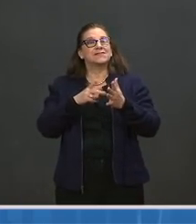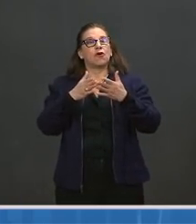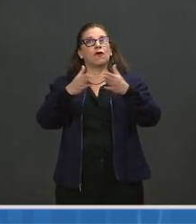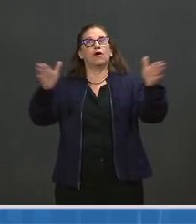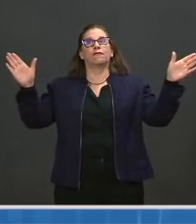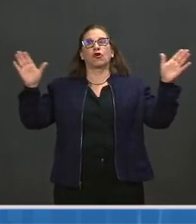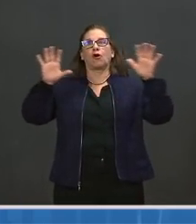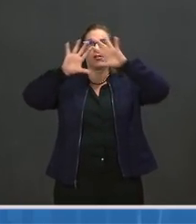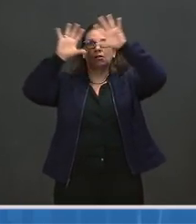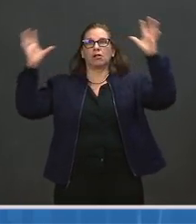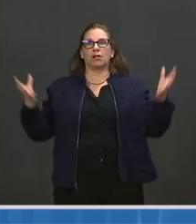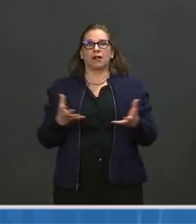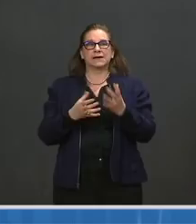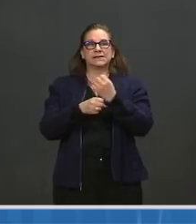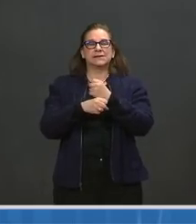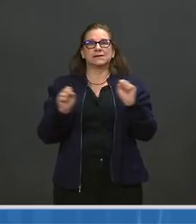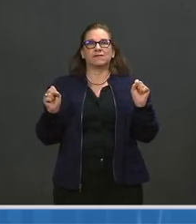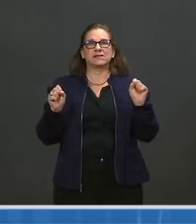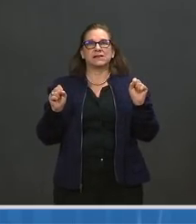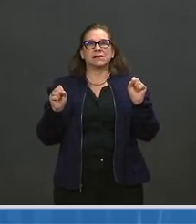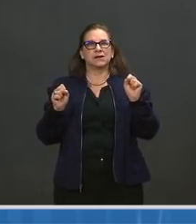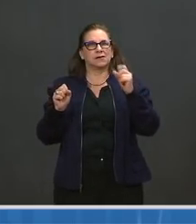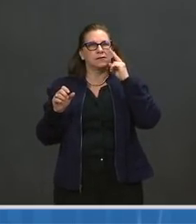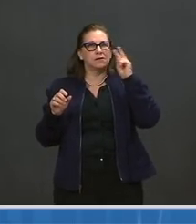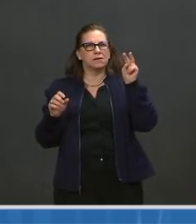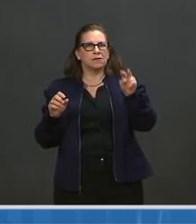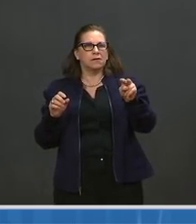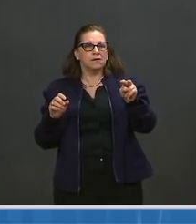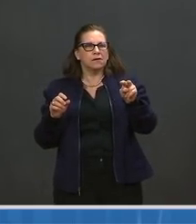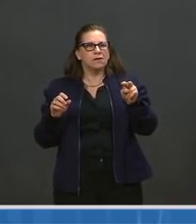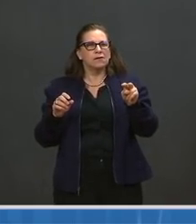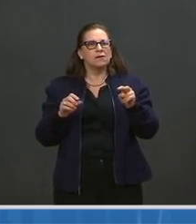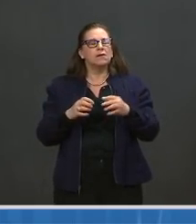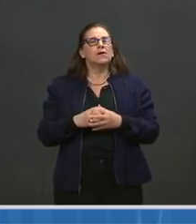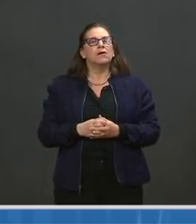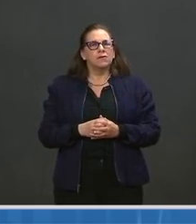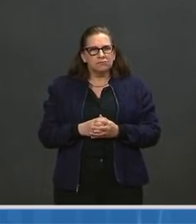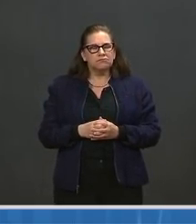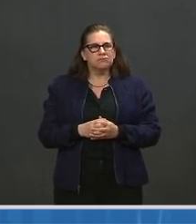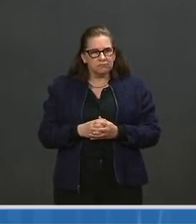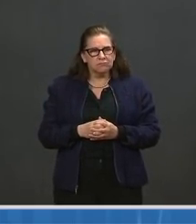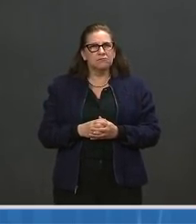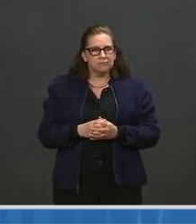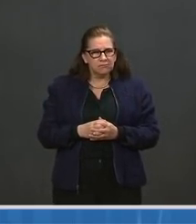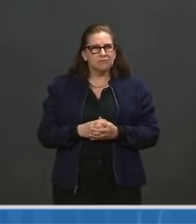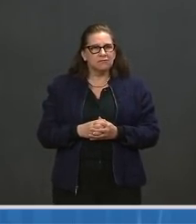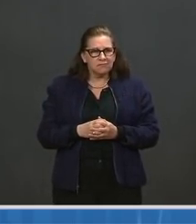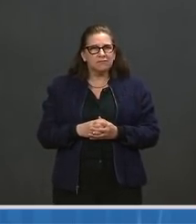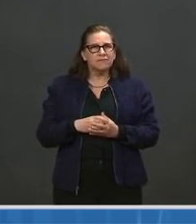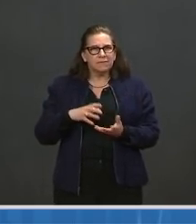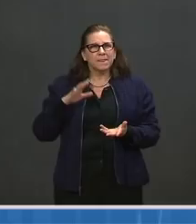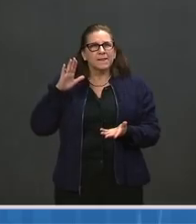and the Data and Safety Monitoring Board identified no specific safety concerns related to the vaccines.